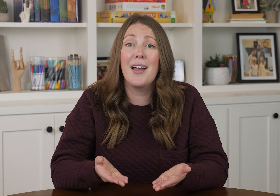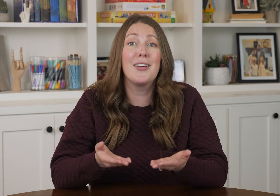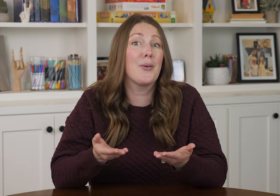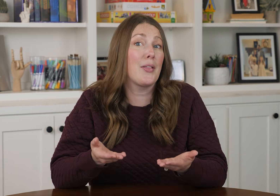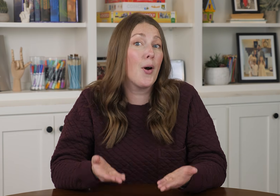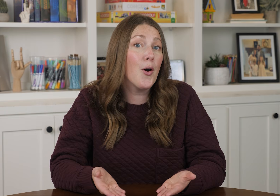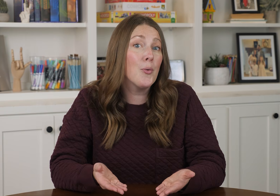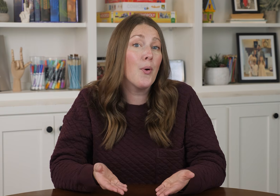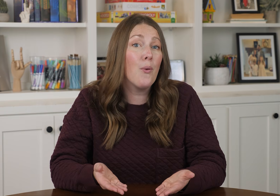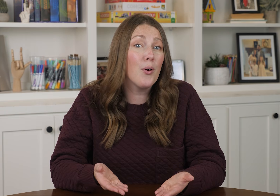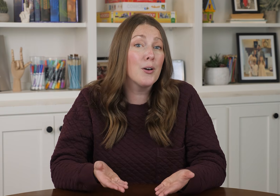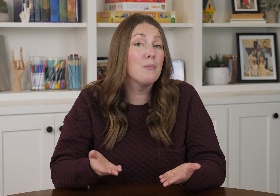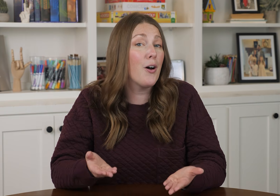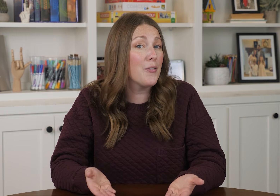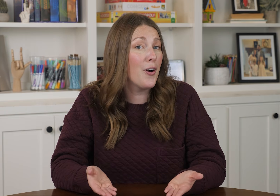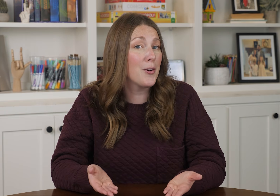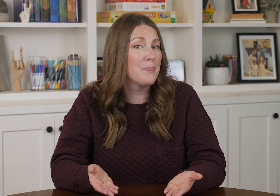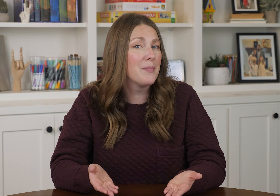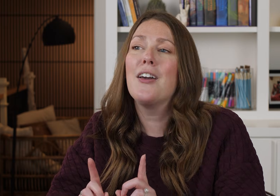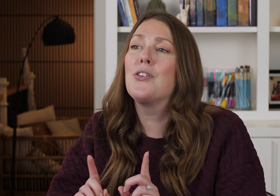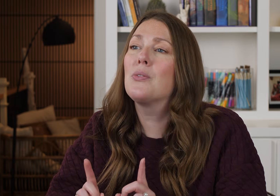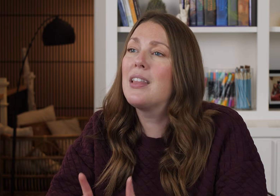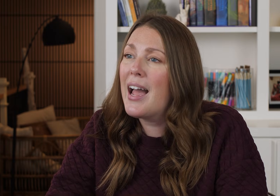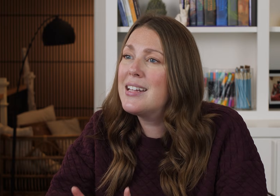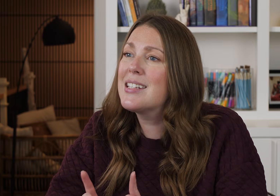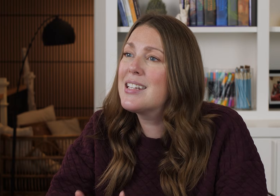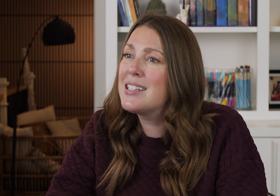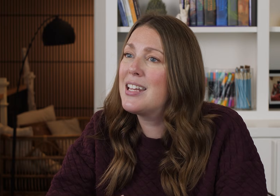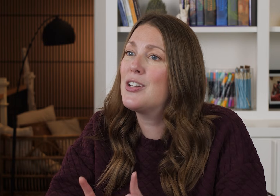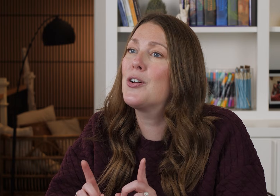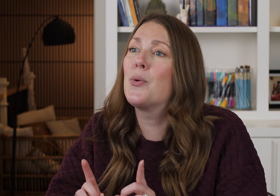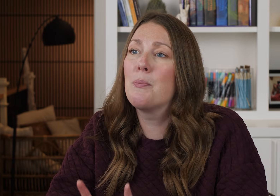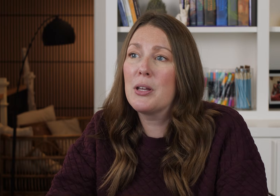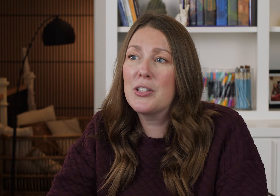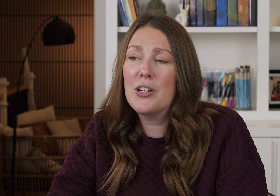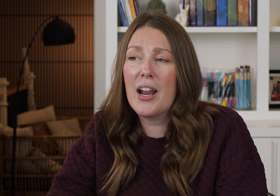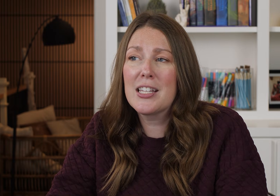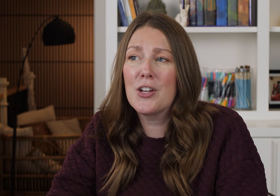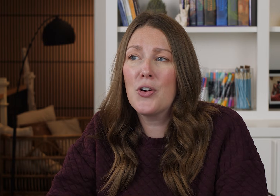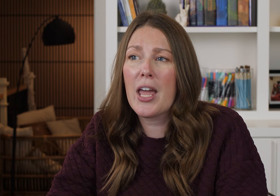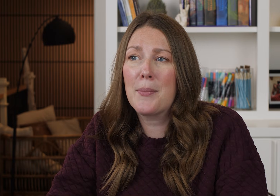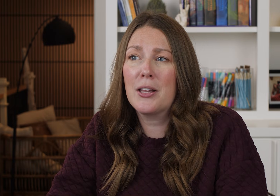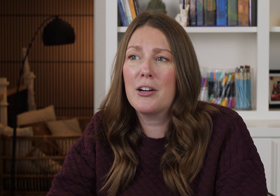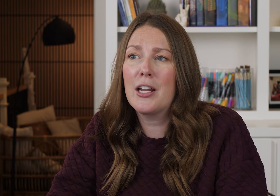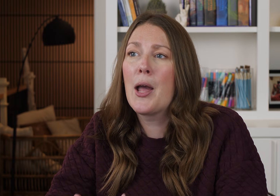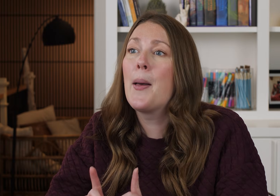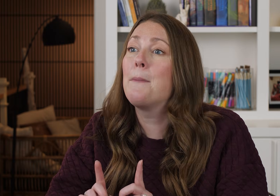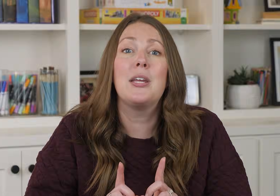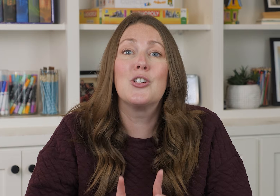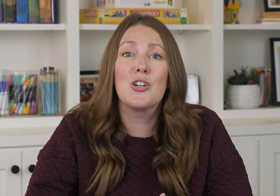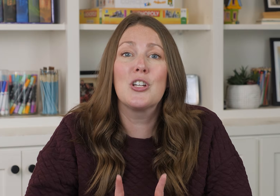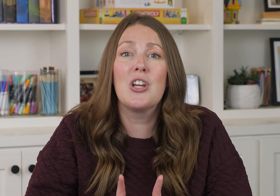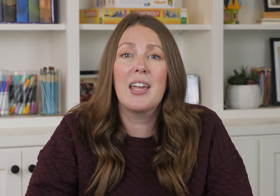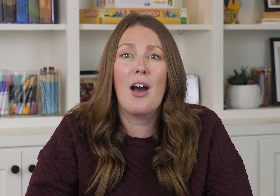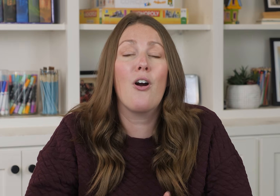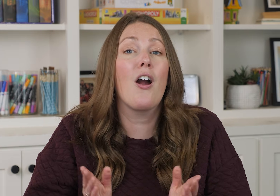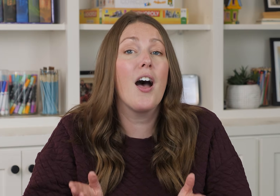find around the home or on a farm. If you'd like to continue building your ASL